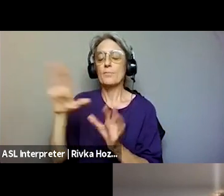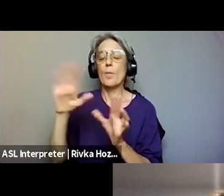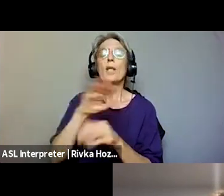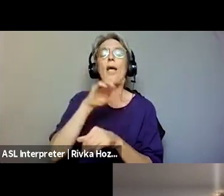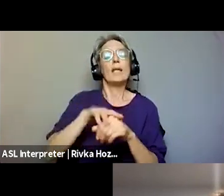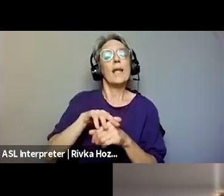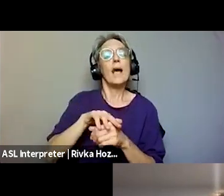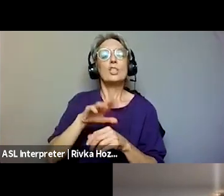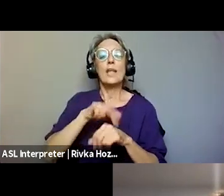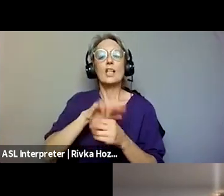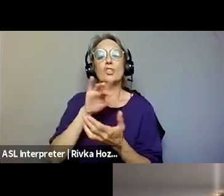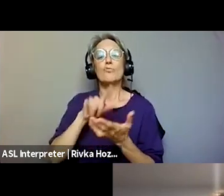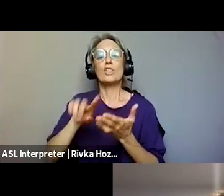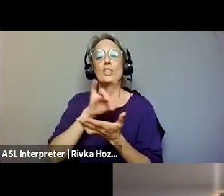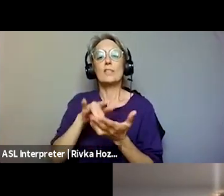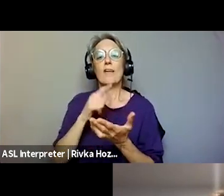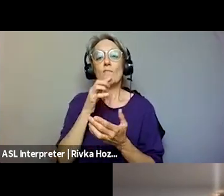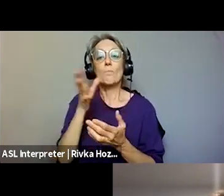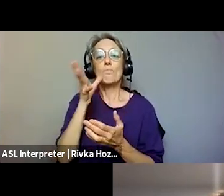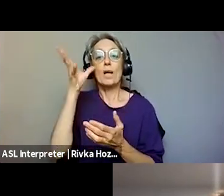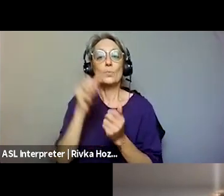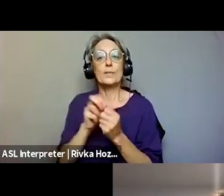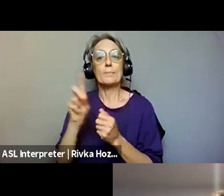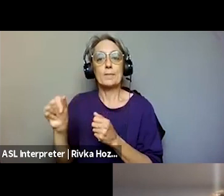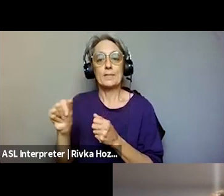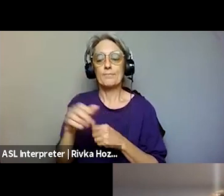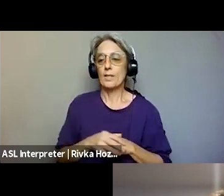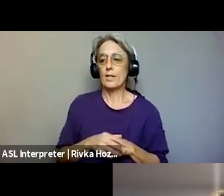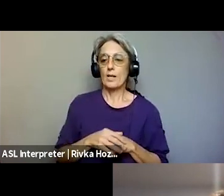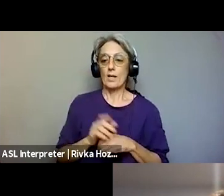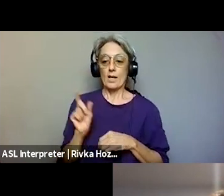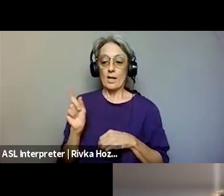Disabilities and through that we've been looking at the attitudes of child welfare professionals